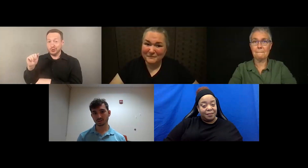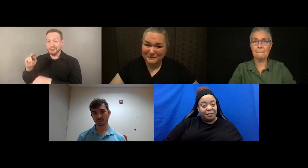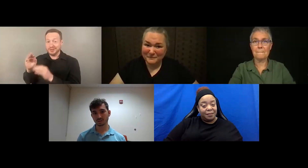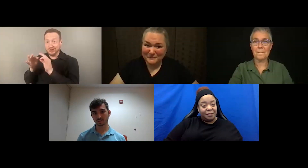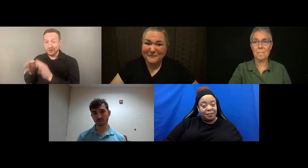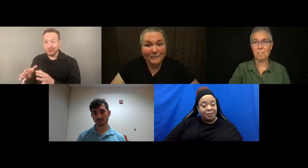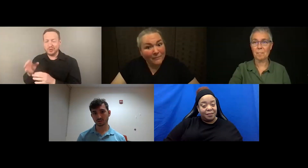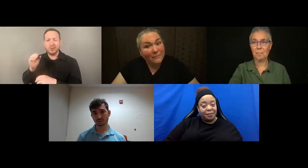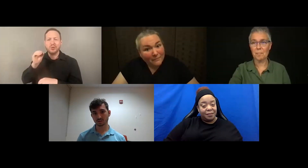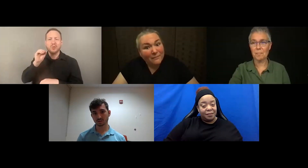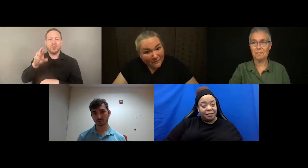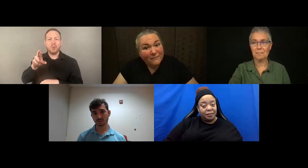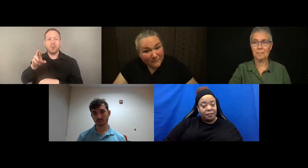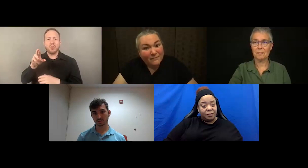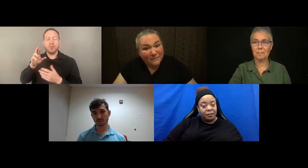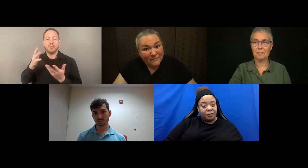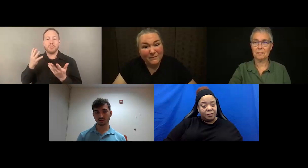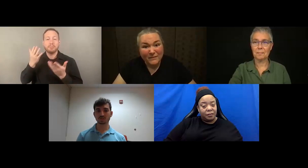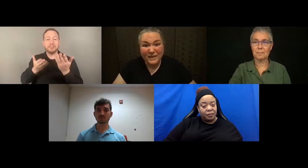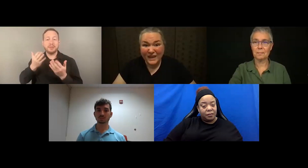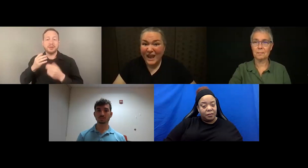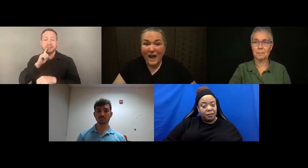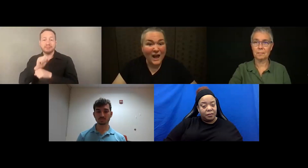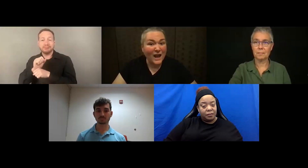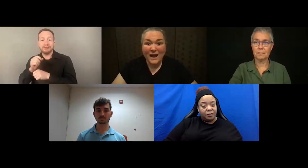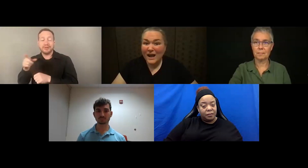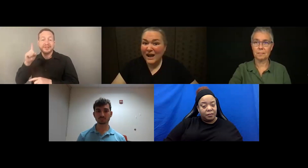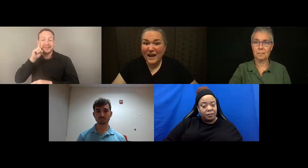and that trumps the human interpreter,